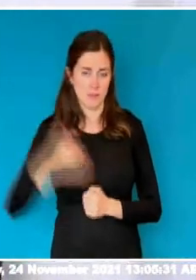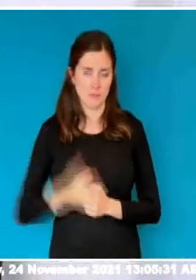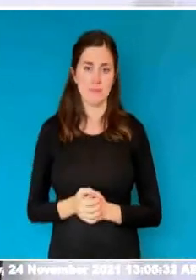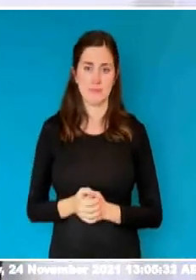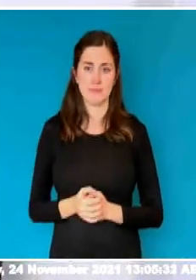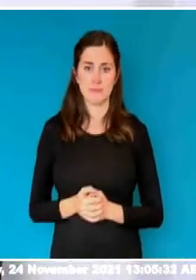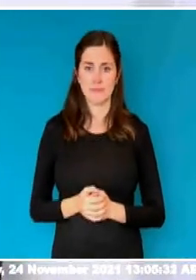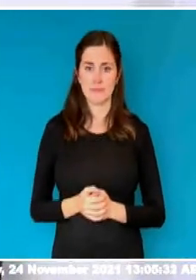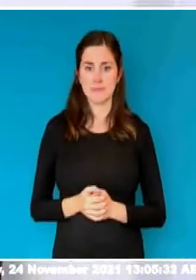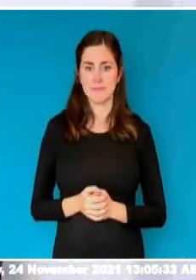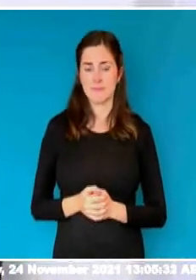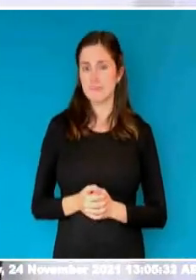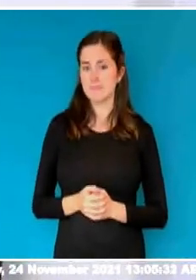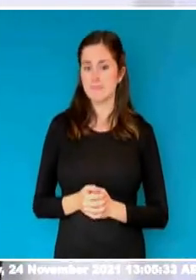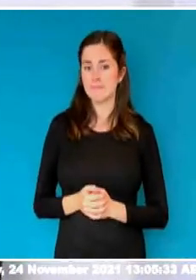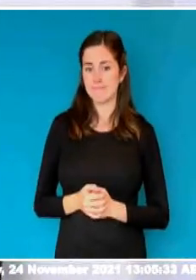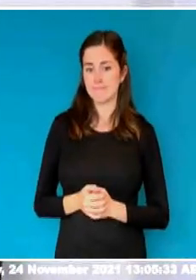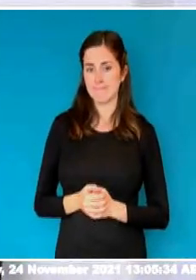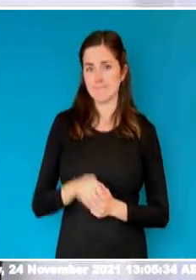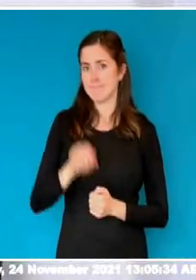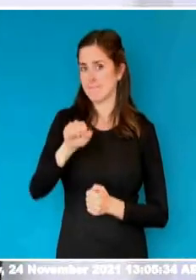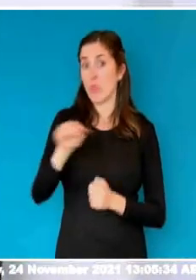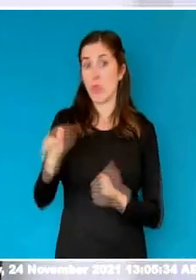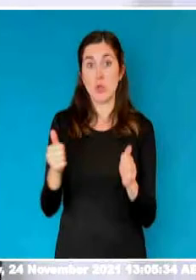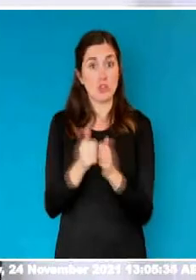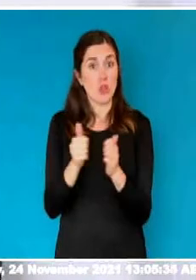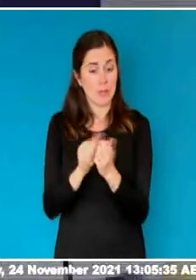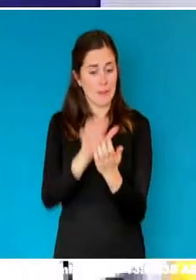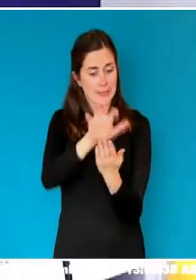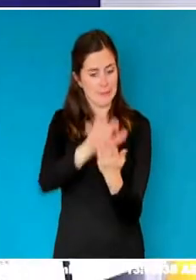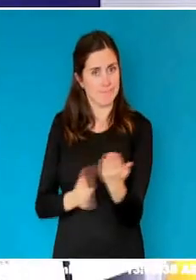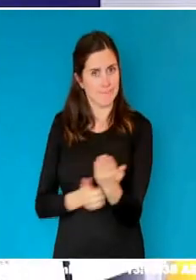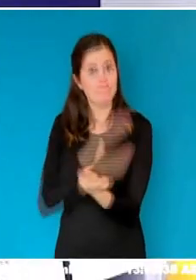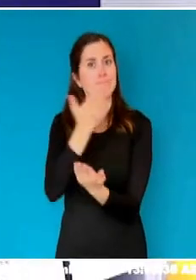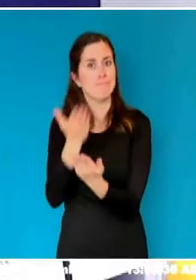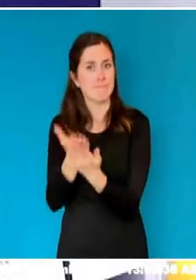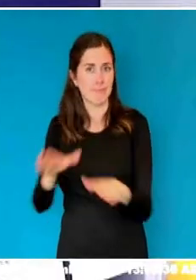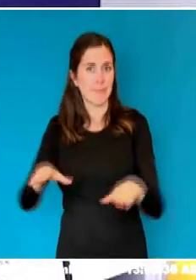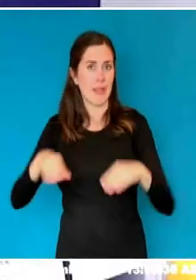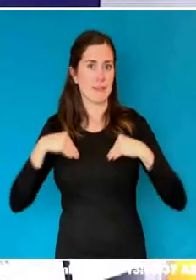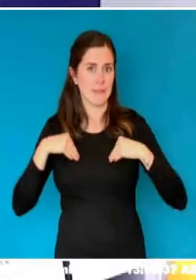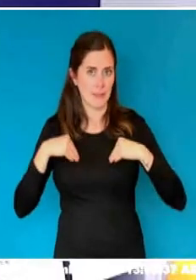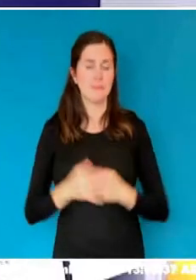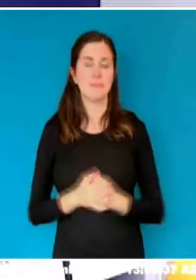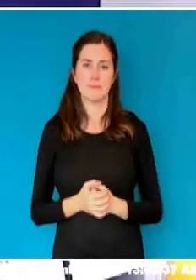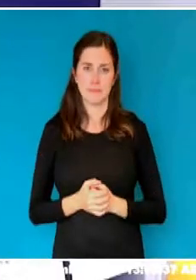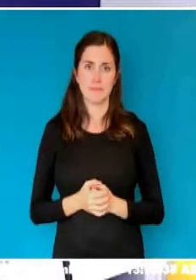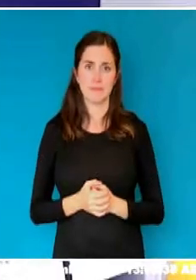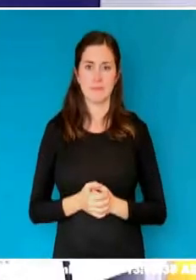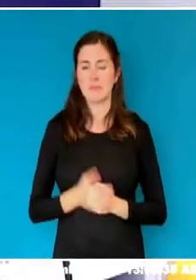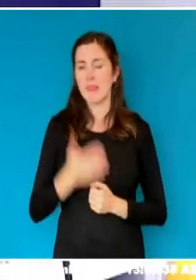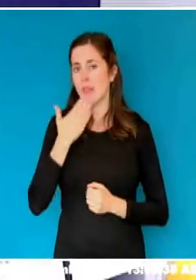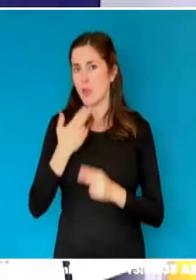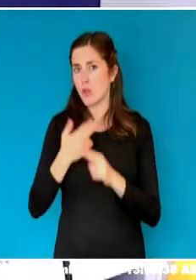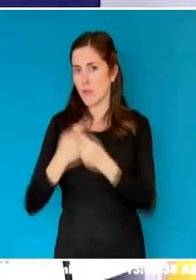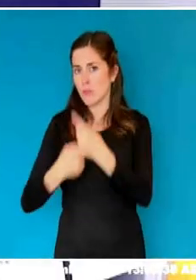Those documents may be admitted into evidence. They will be given the exhibit numbers indicated by Ms Dowsett.